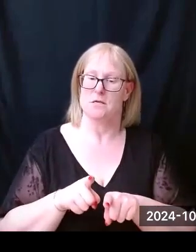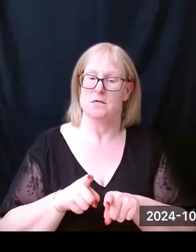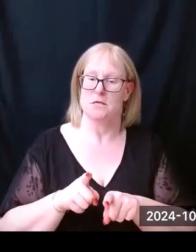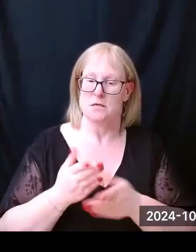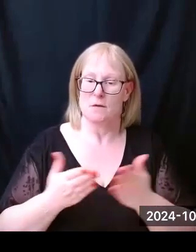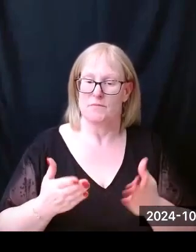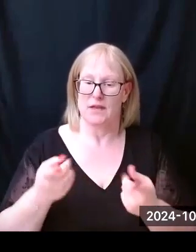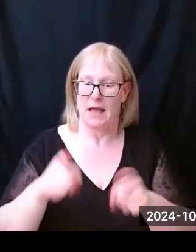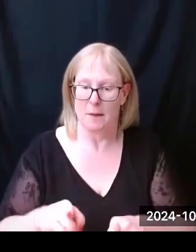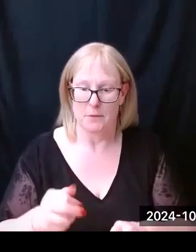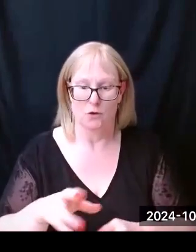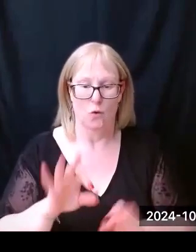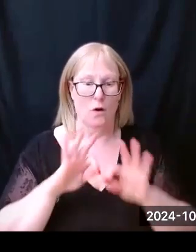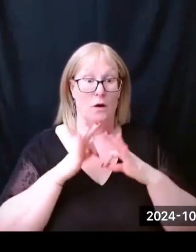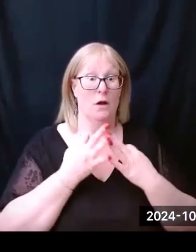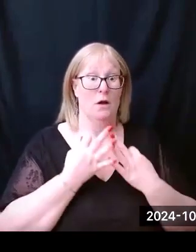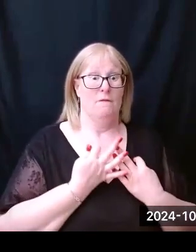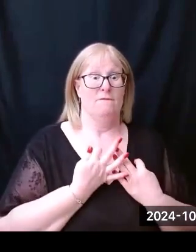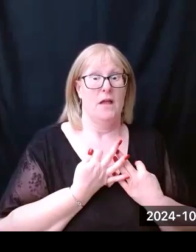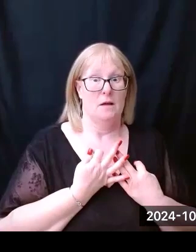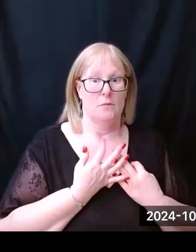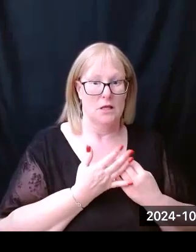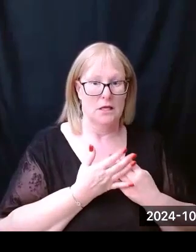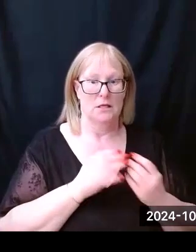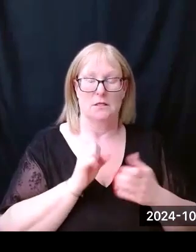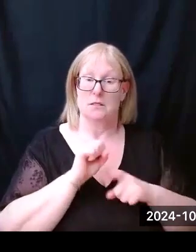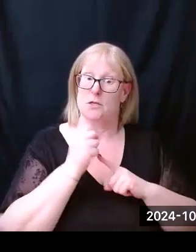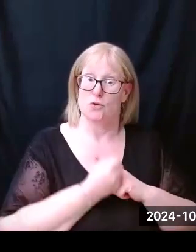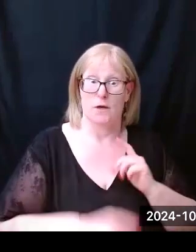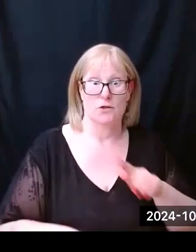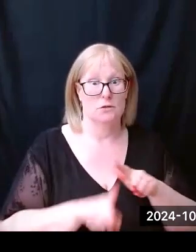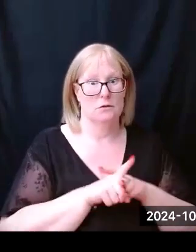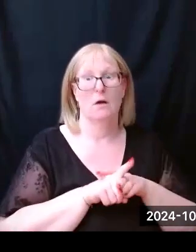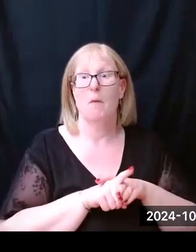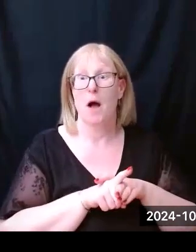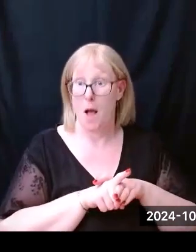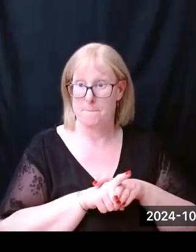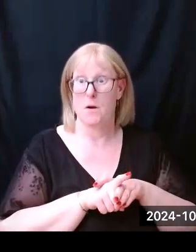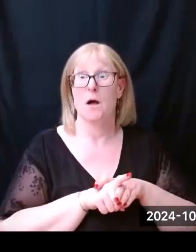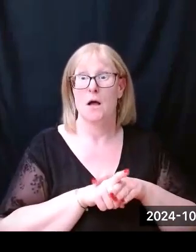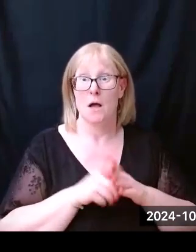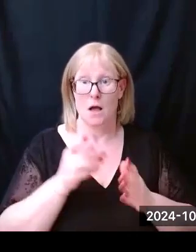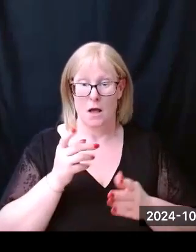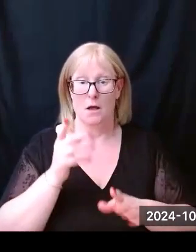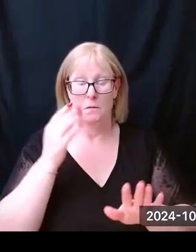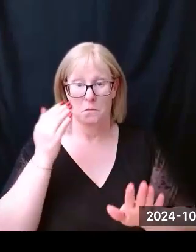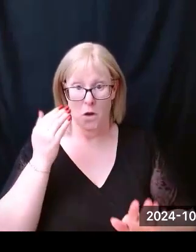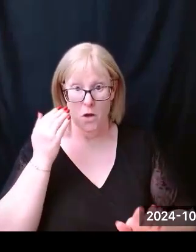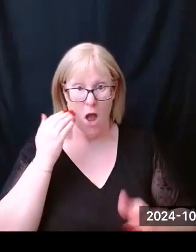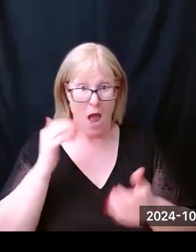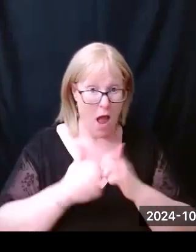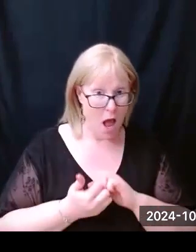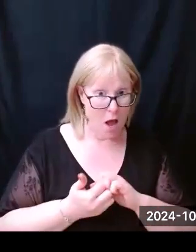family news, pay attention to which of your kids is the orchid and which of the kids is the dandelion. Right, that will help you better triage or